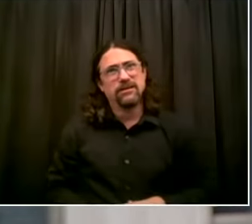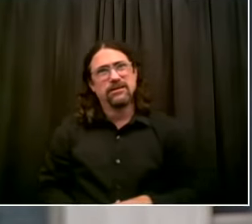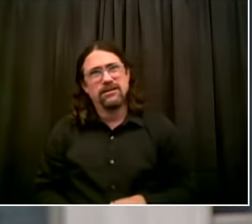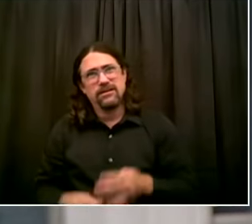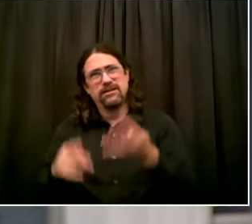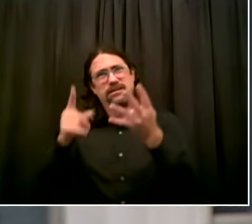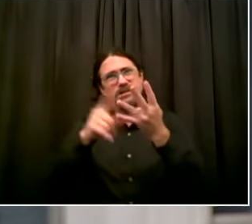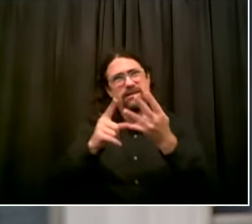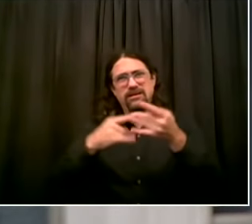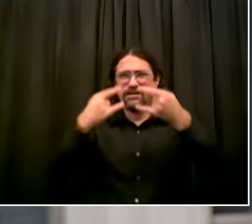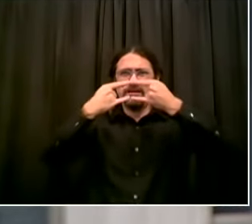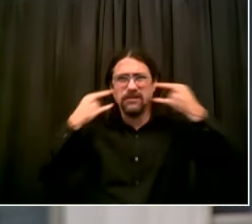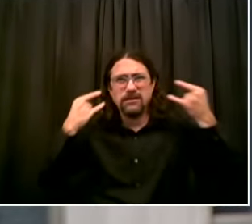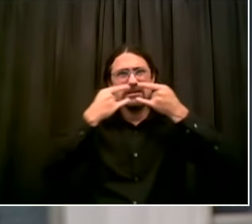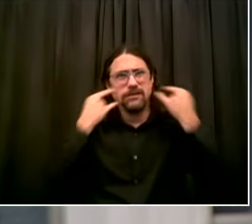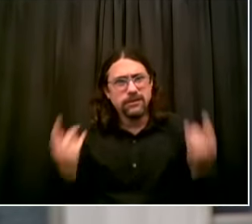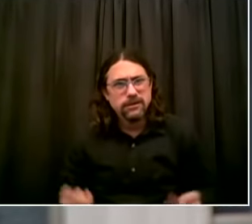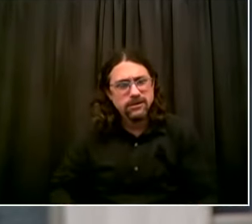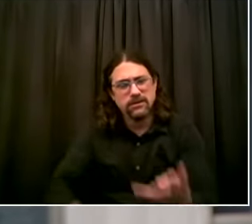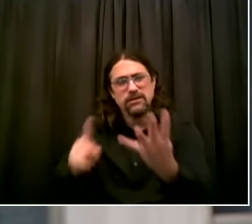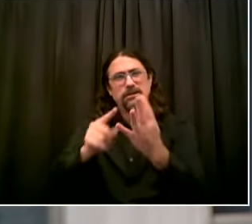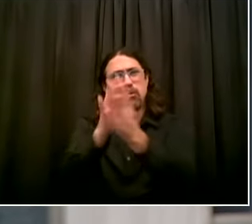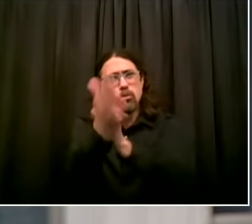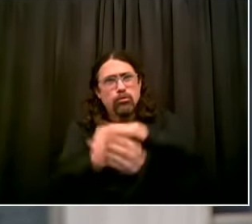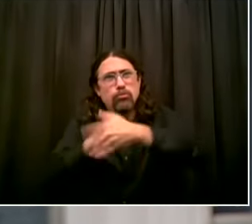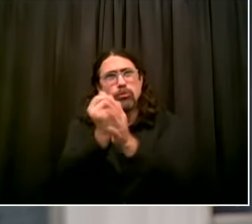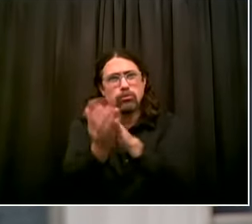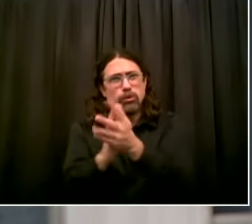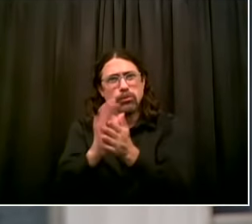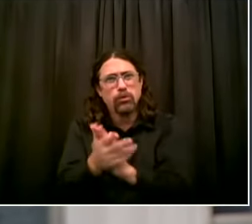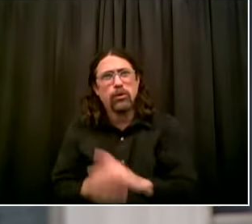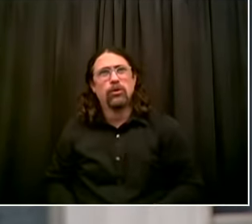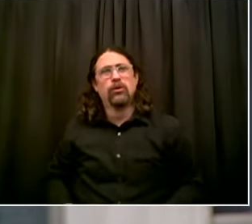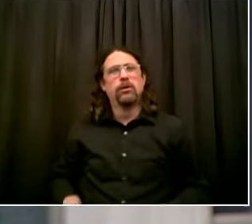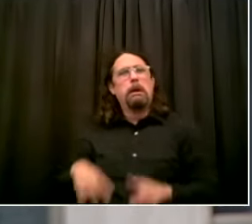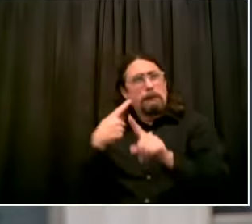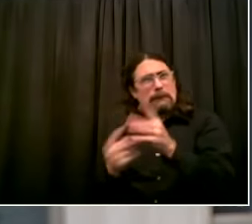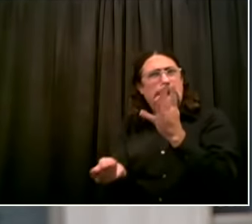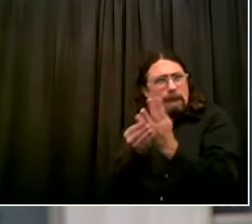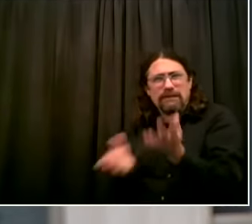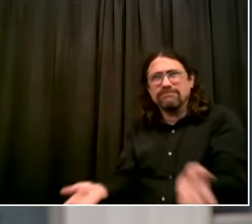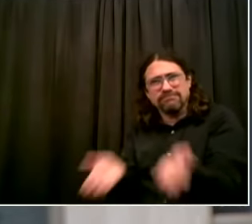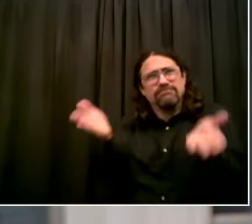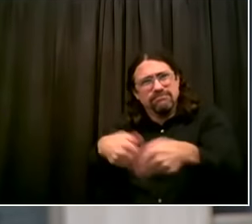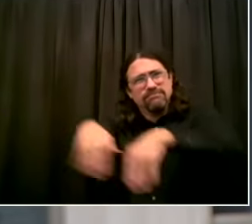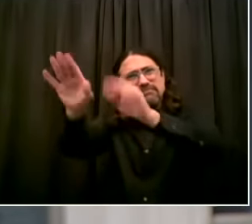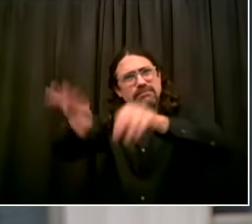BROOKLYN AND IN QUEENS. WE OUFGHT SO HARD AS NEW YORKERS. WE CANNOT GIVE